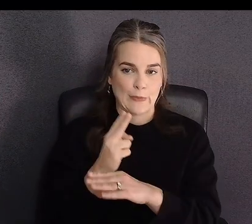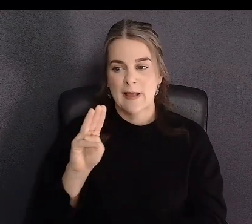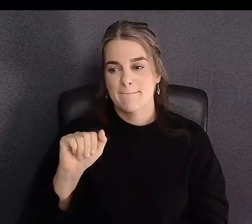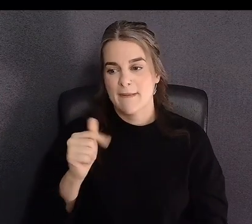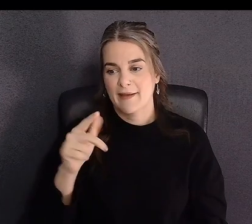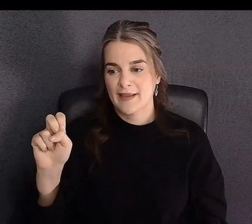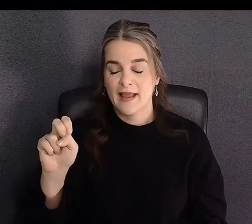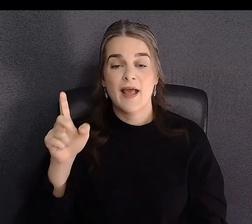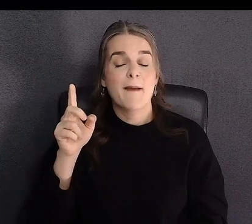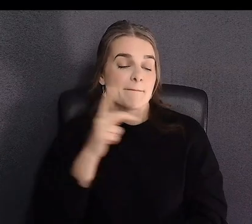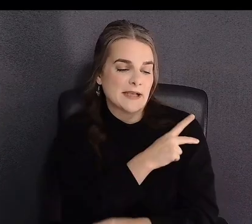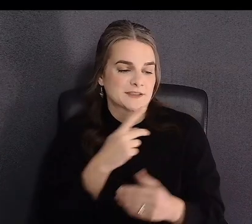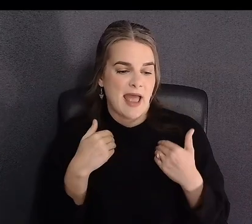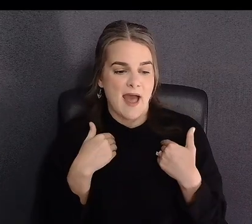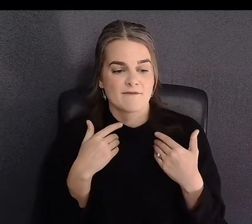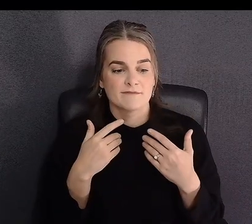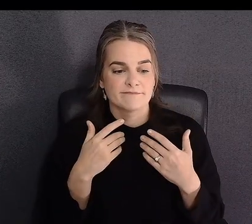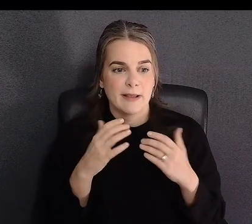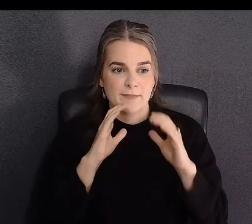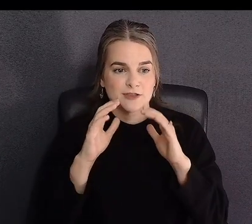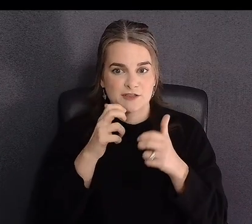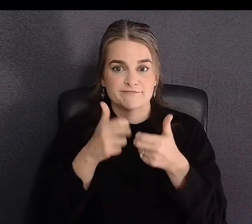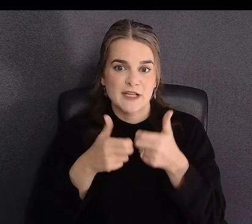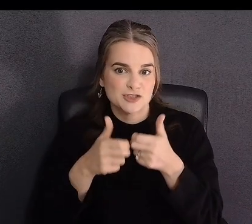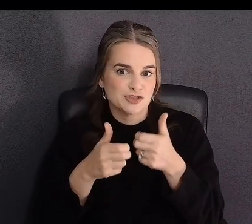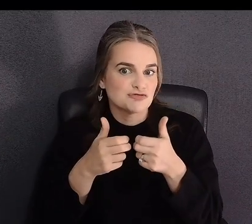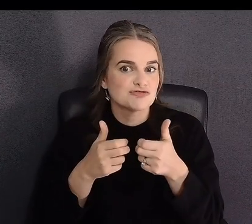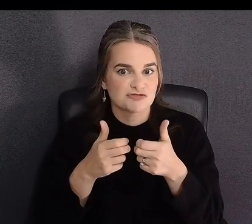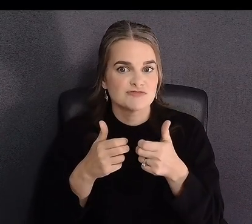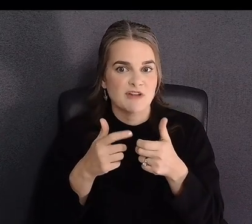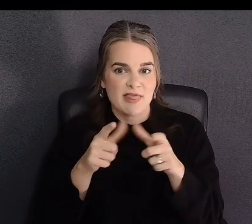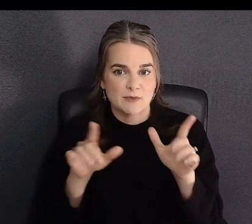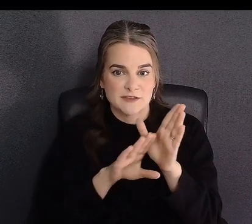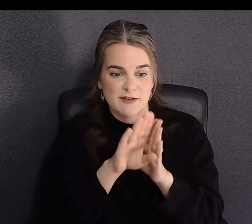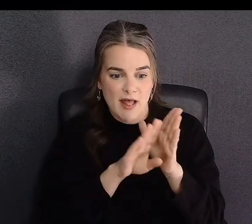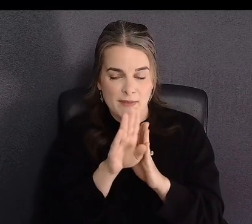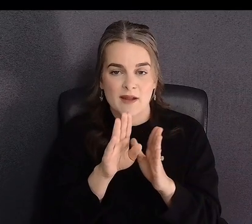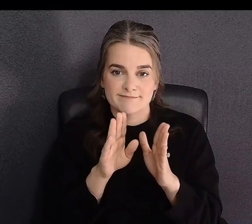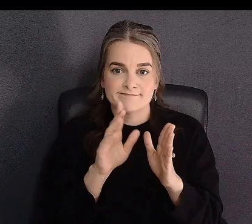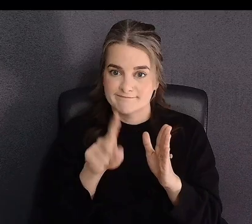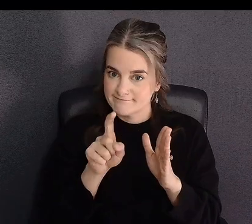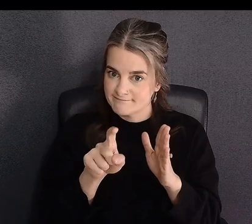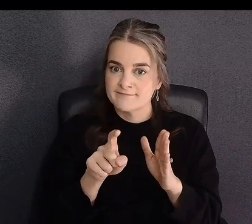and they can't communicate as well. The speech therapist will usually initiate this for the patient if they